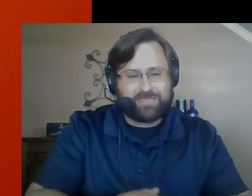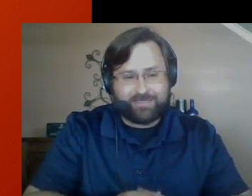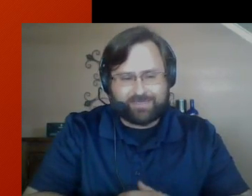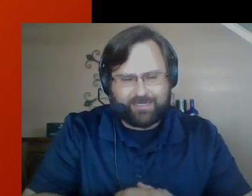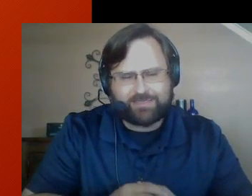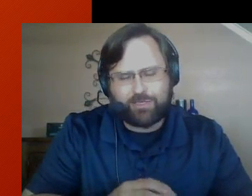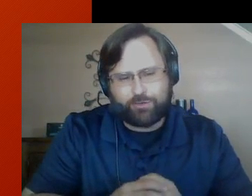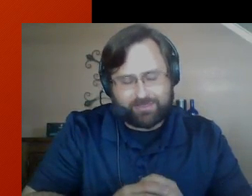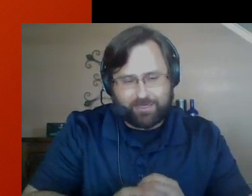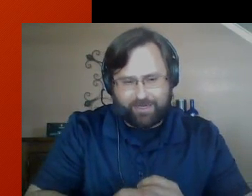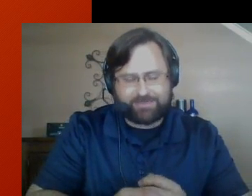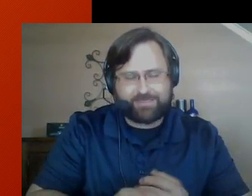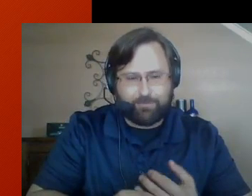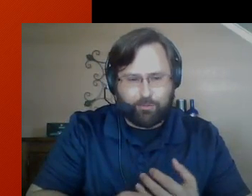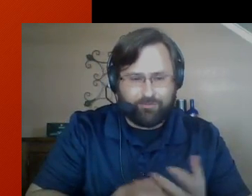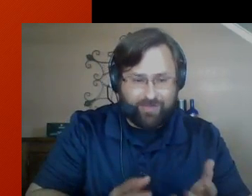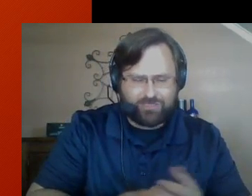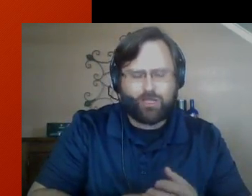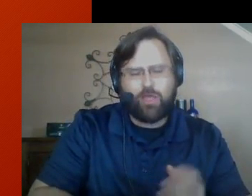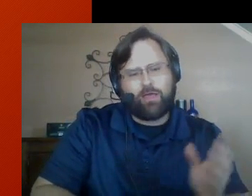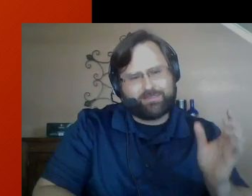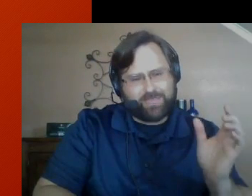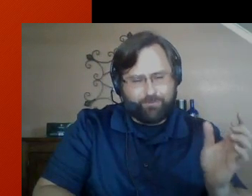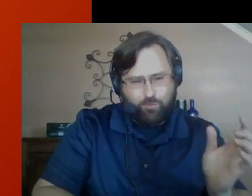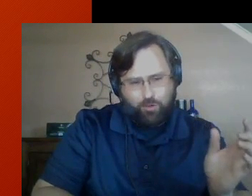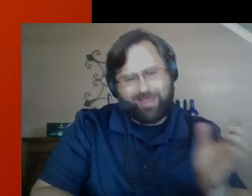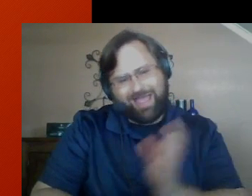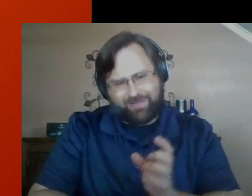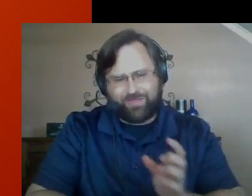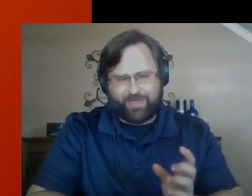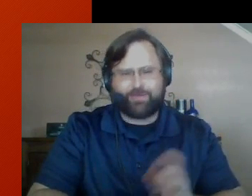second sentence you could again see the modal finish sign before and at the end